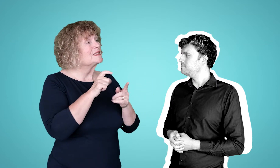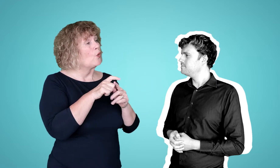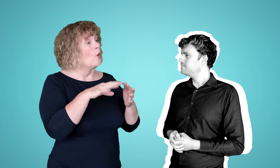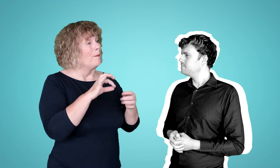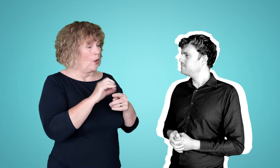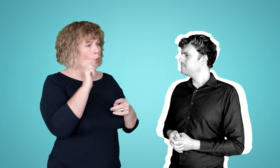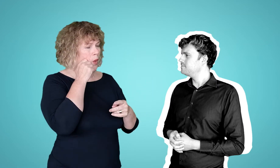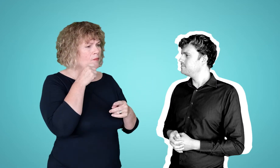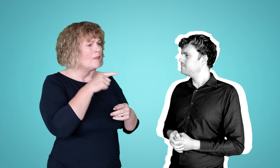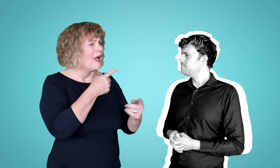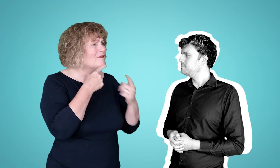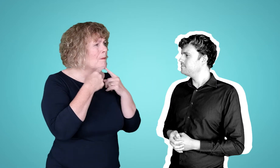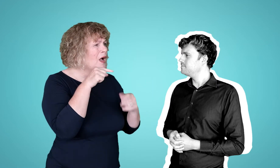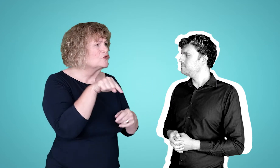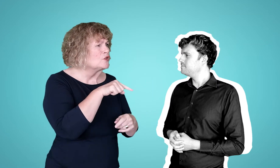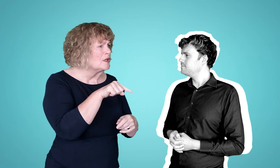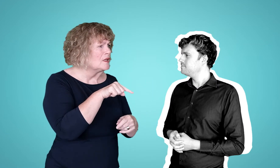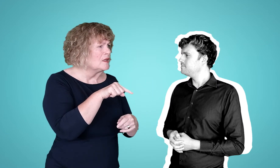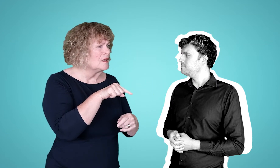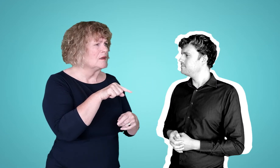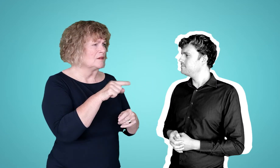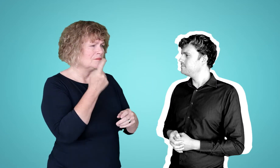DWP will use this information